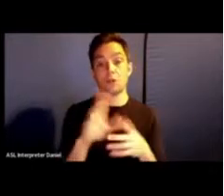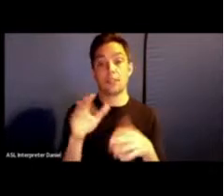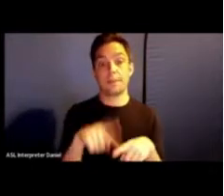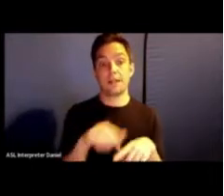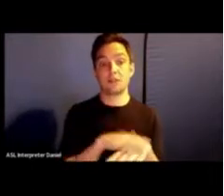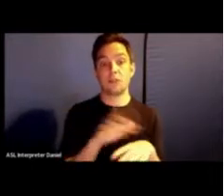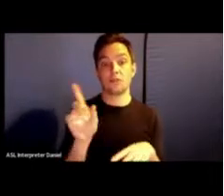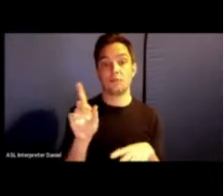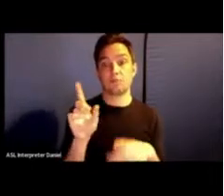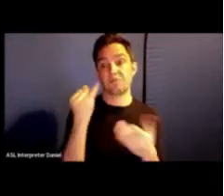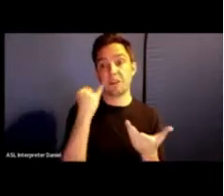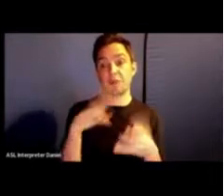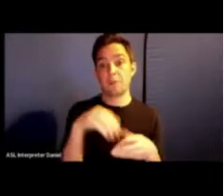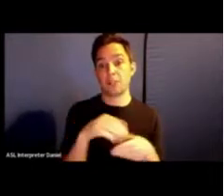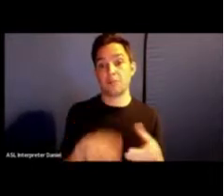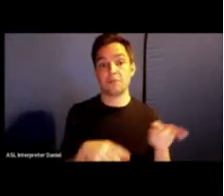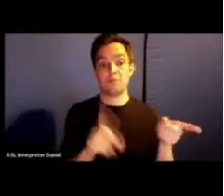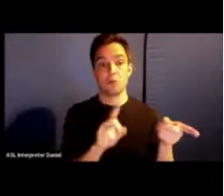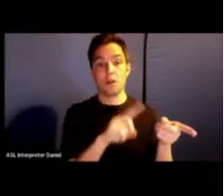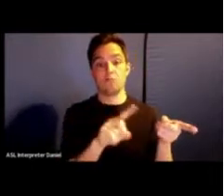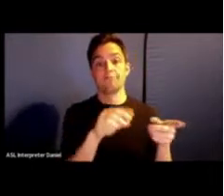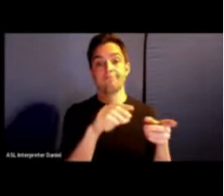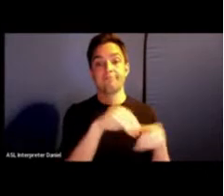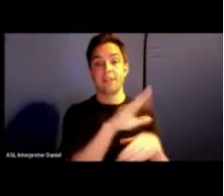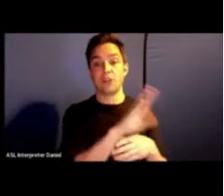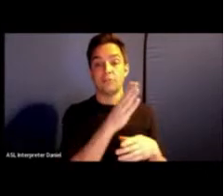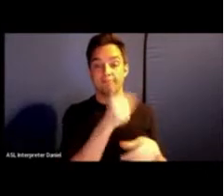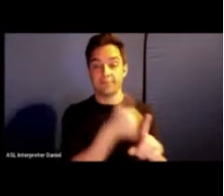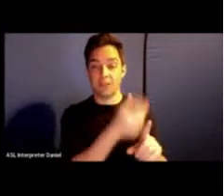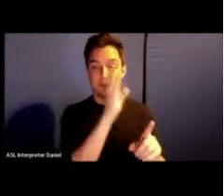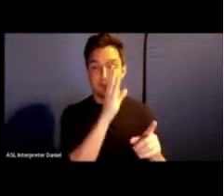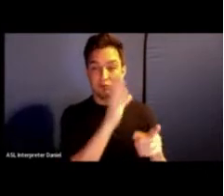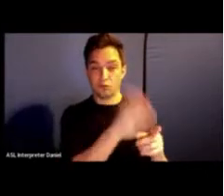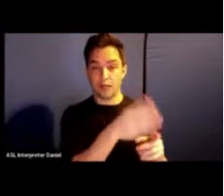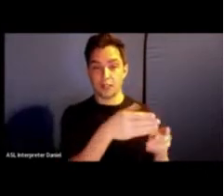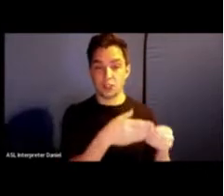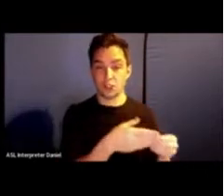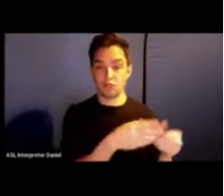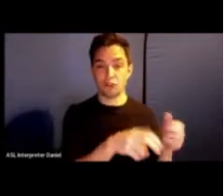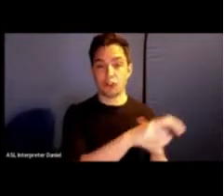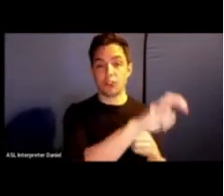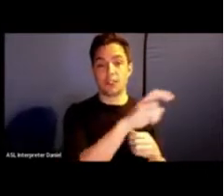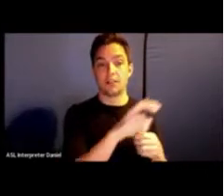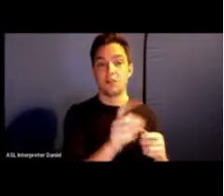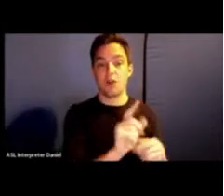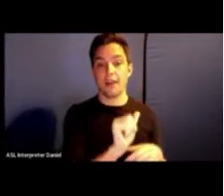participant is in their self direction journey. Because, you know, if the person is new,